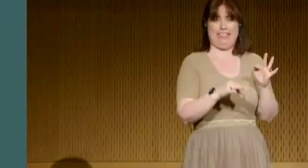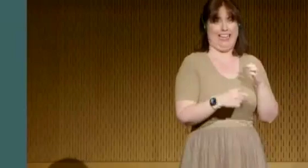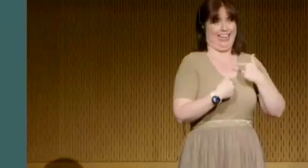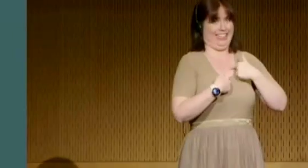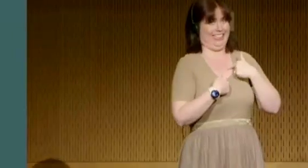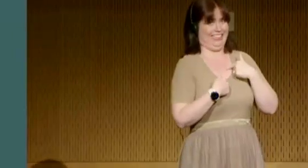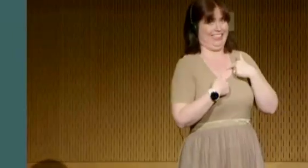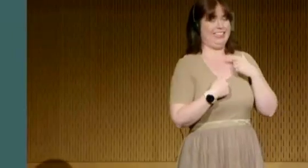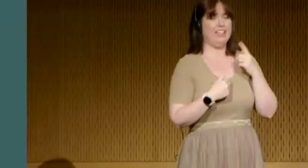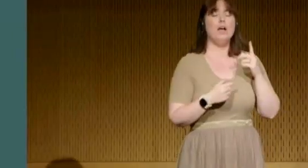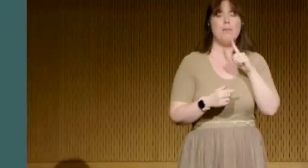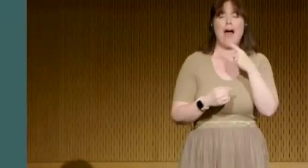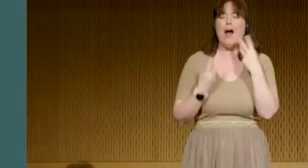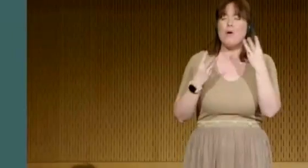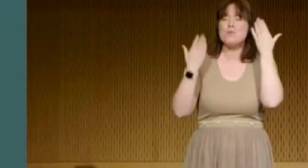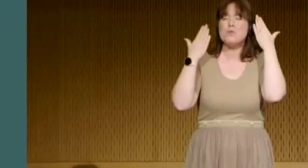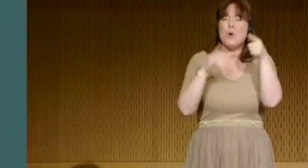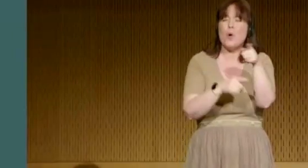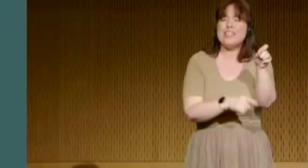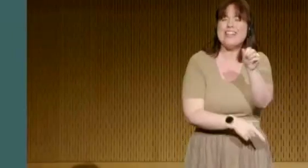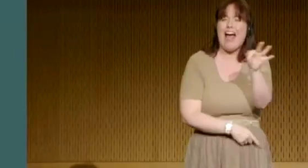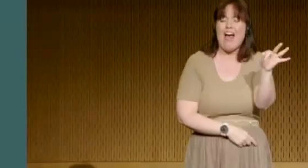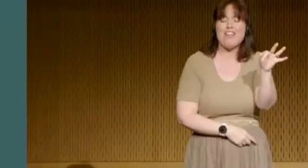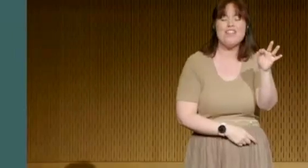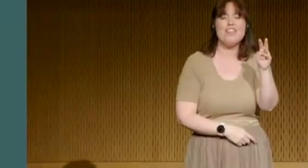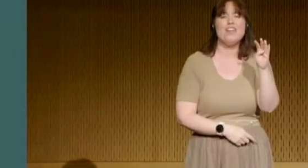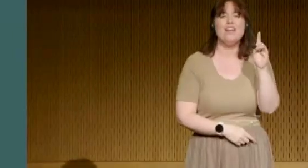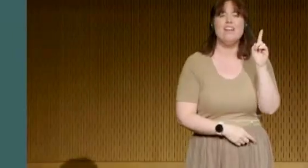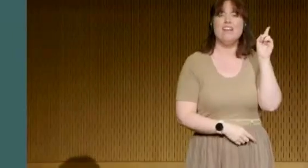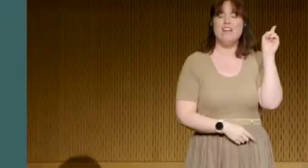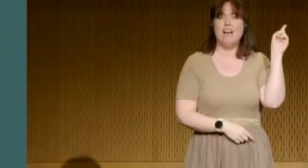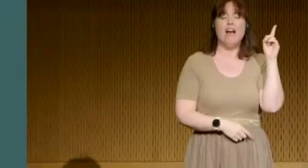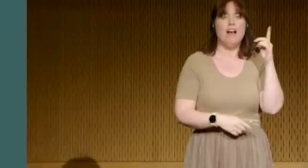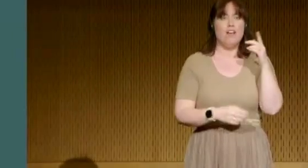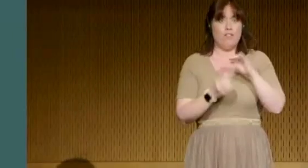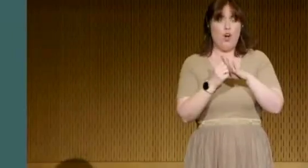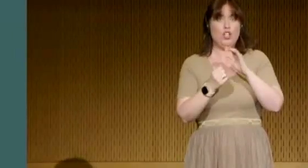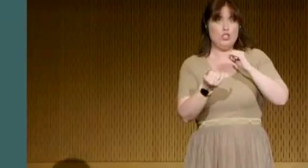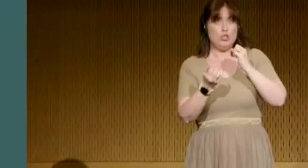Russian. But what I wanted to demonstrate with this is the cognitive load for those students